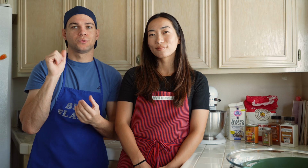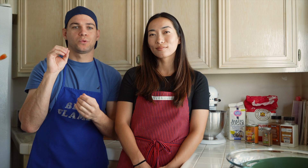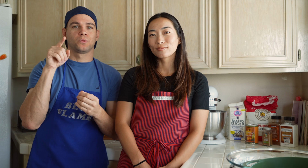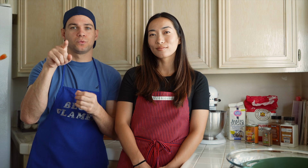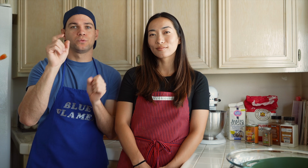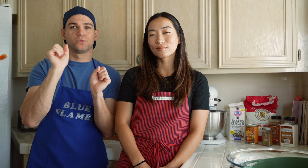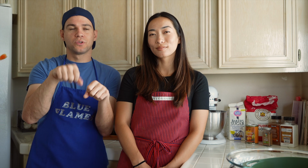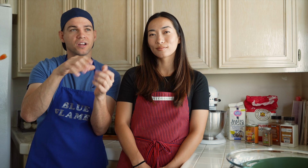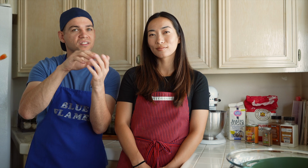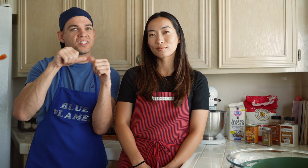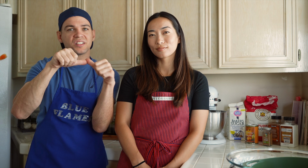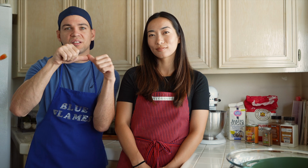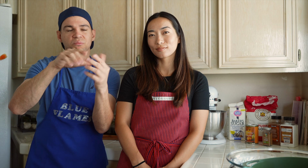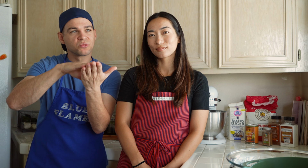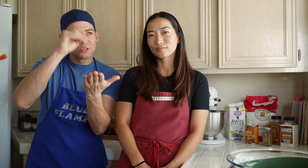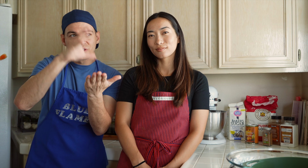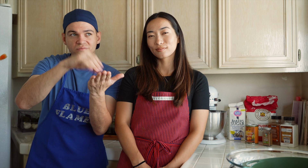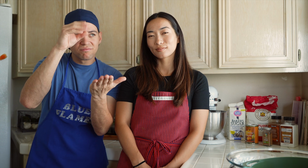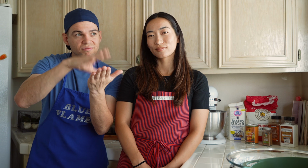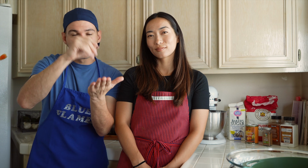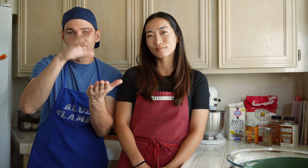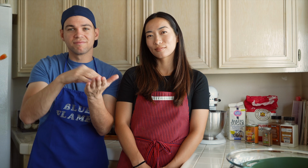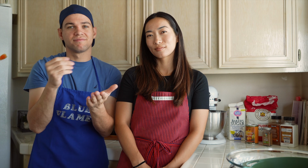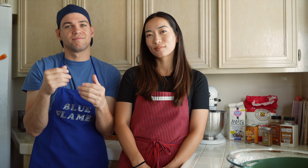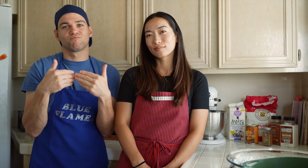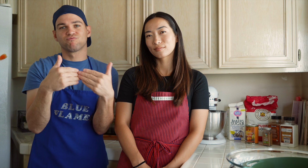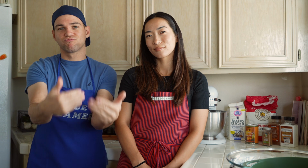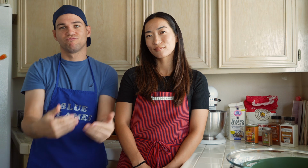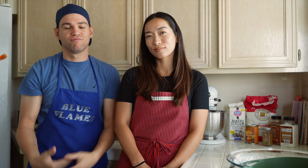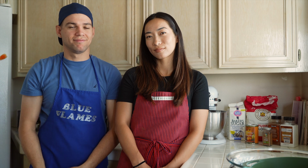so you can keep learning